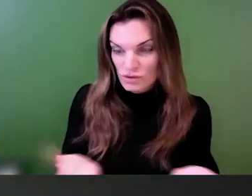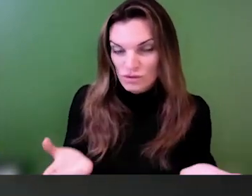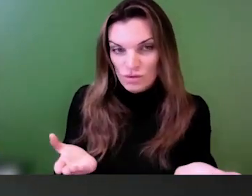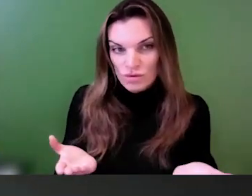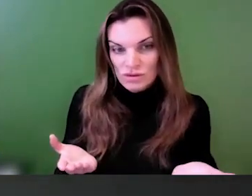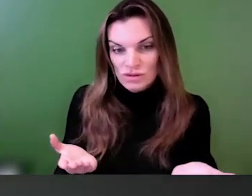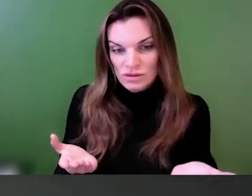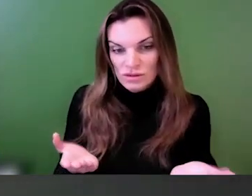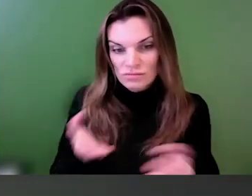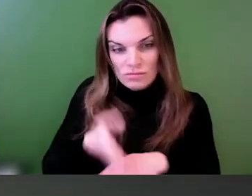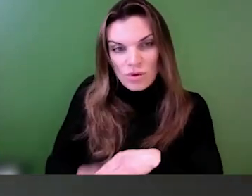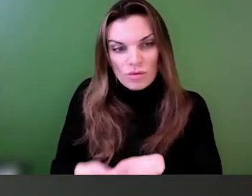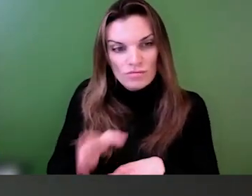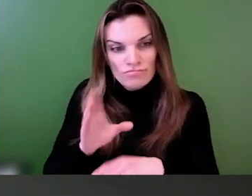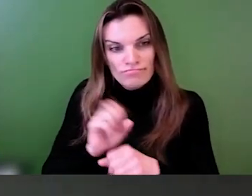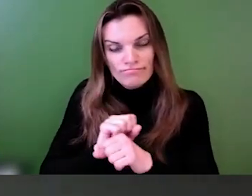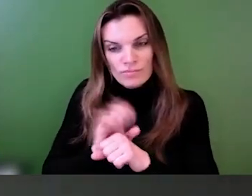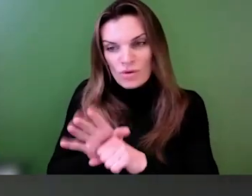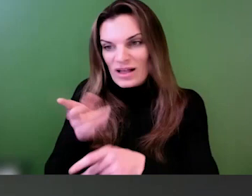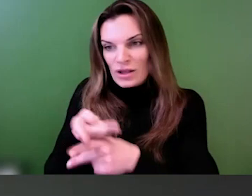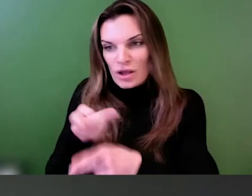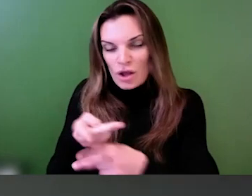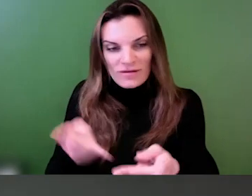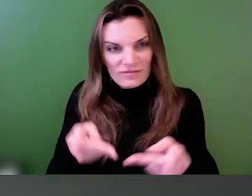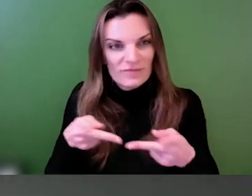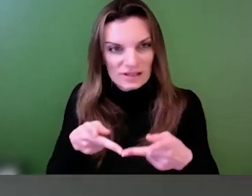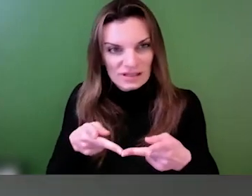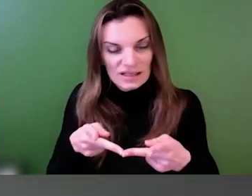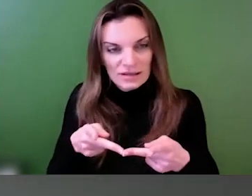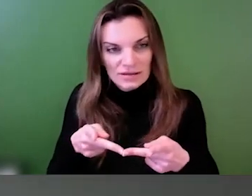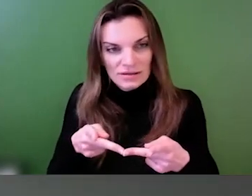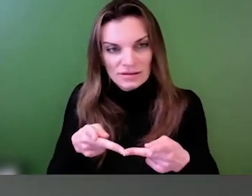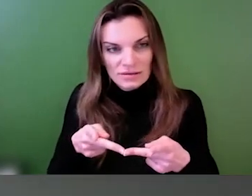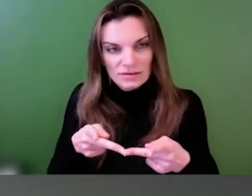post COVID care clinics or facilities that I think are good